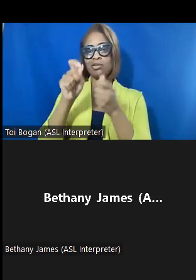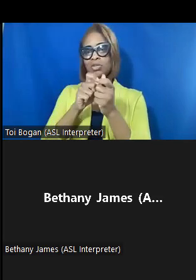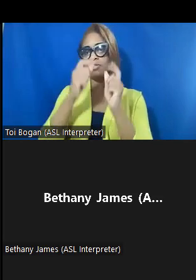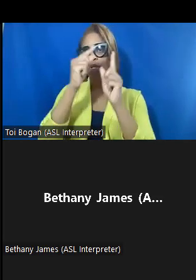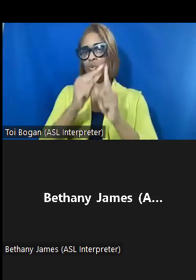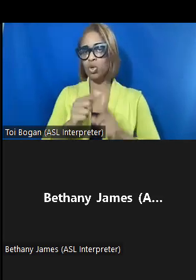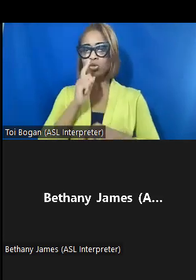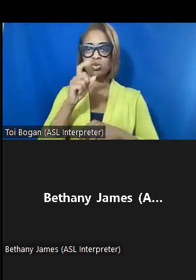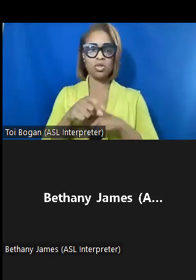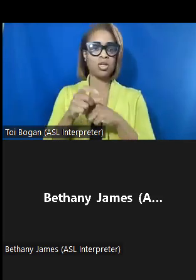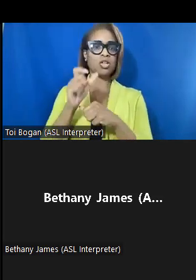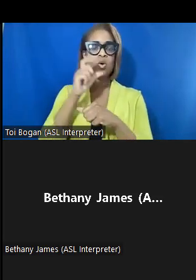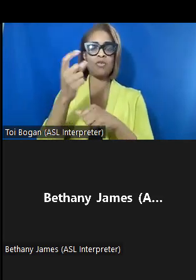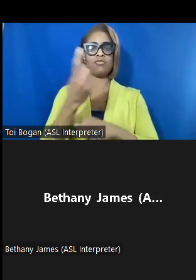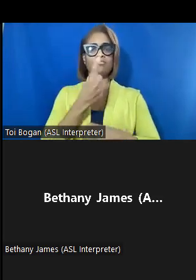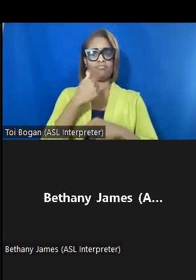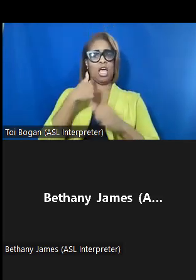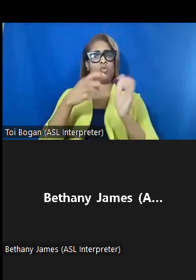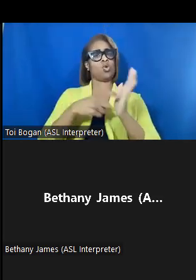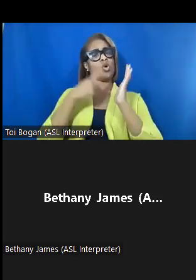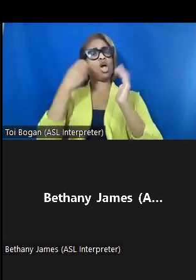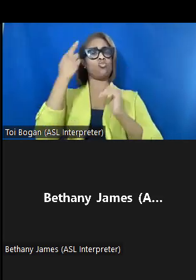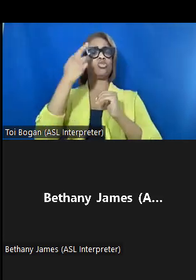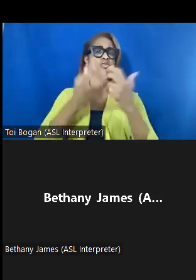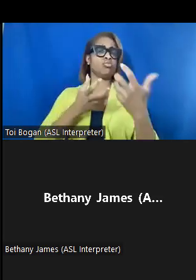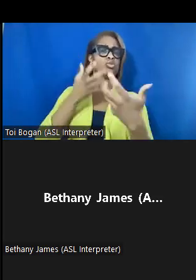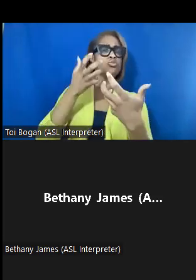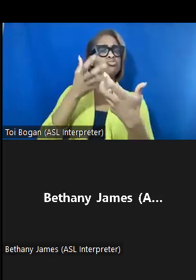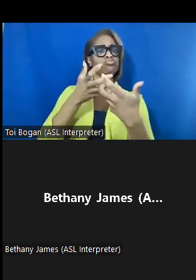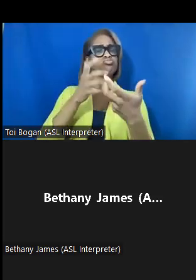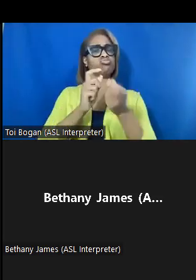They don't have to come to you and say I require a reasonable modification to assist me with my disability.